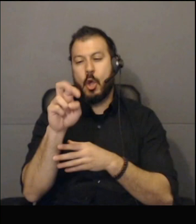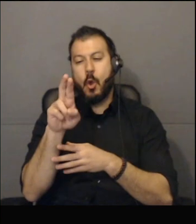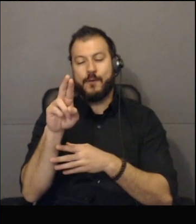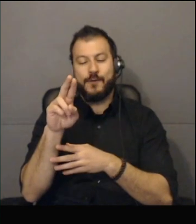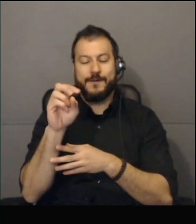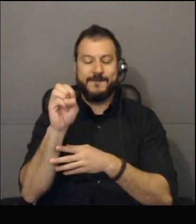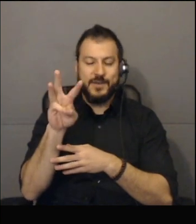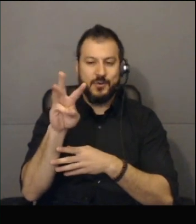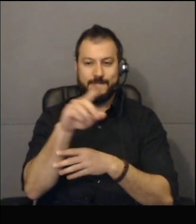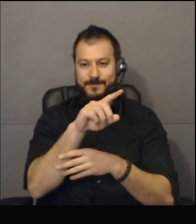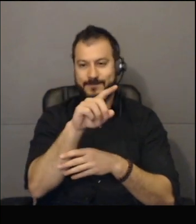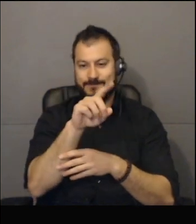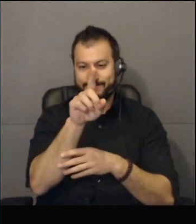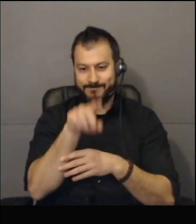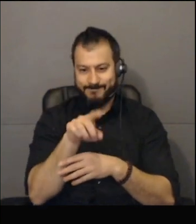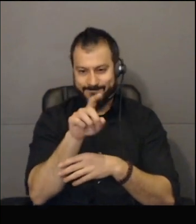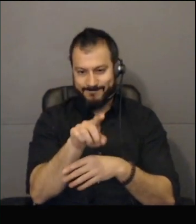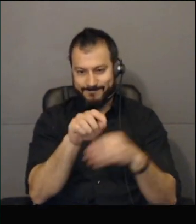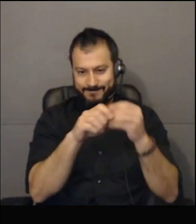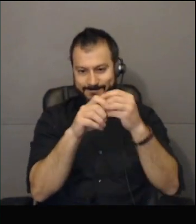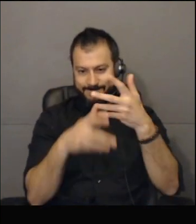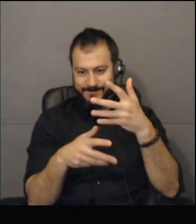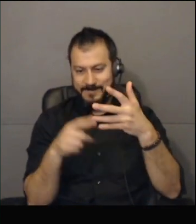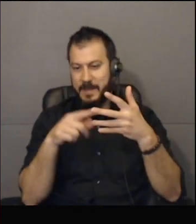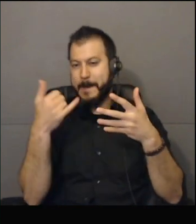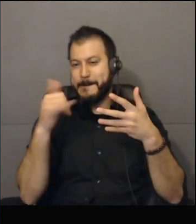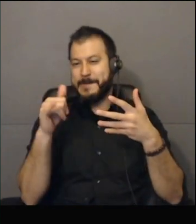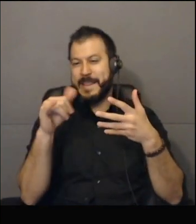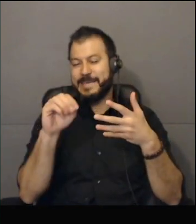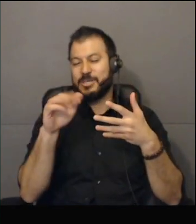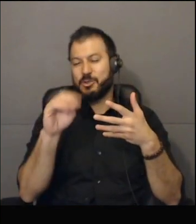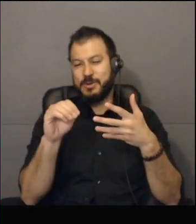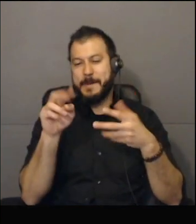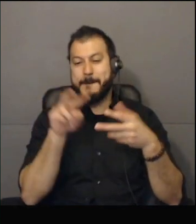then choosing the Play Stream Monitor menu option.